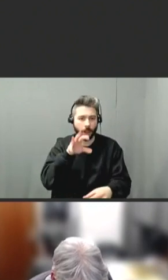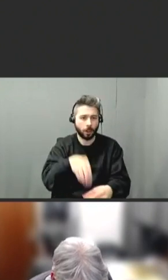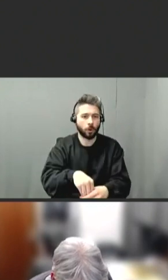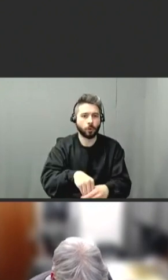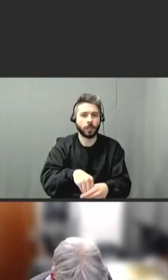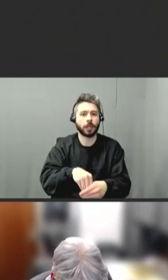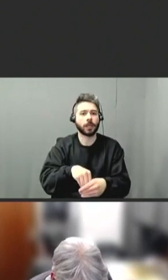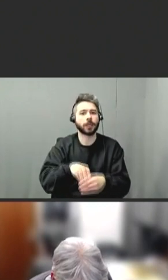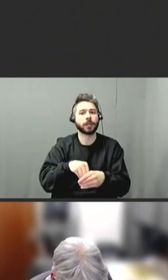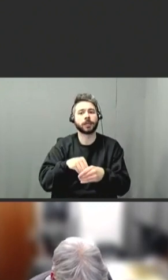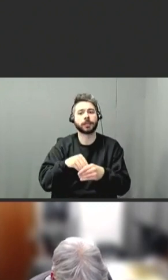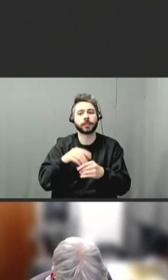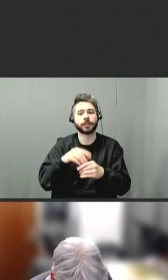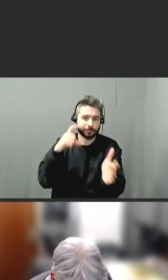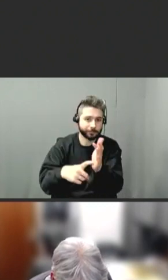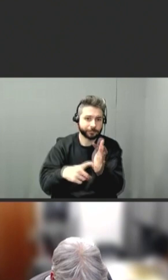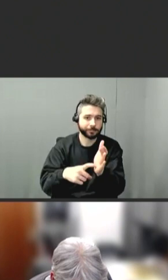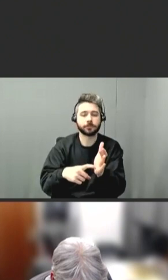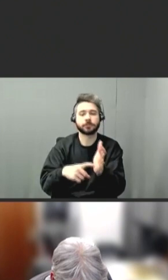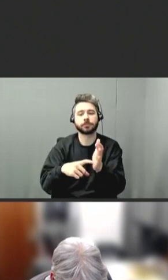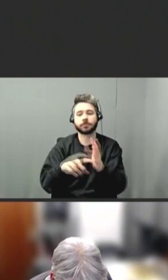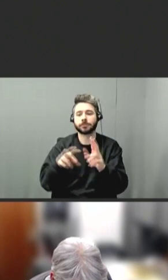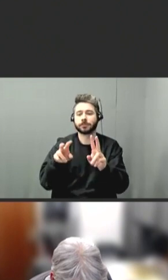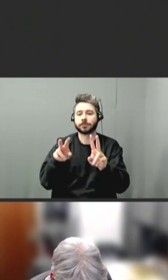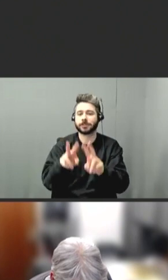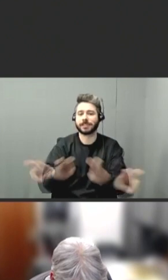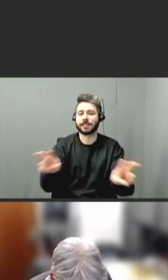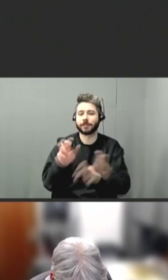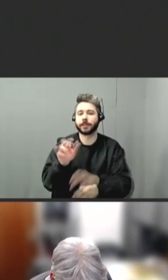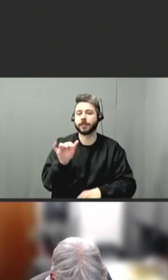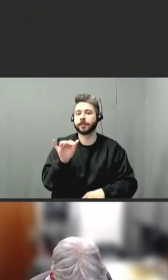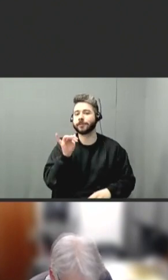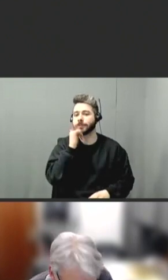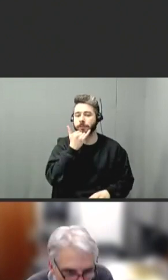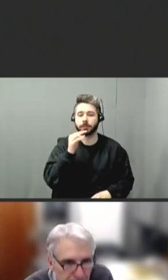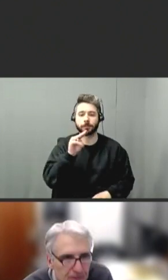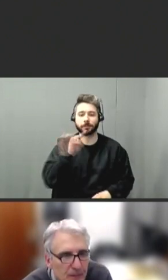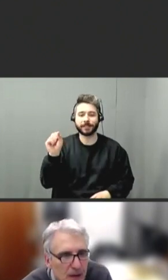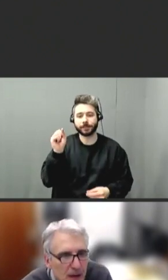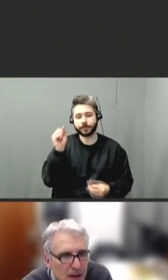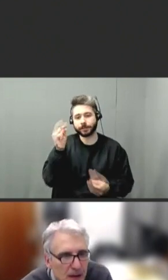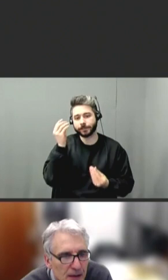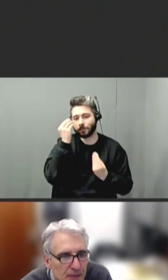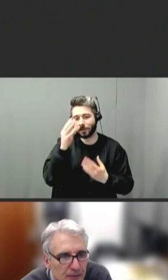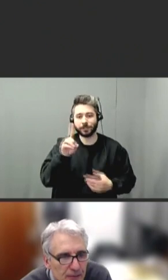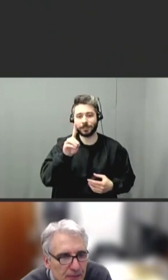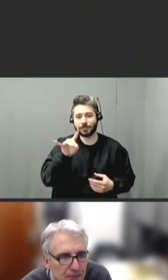detection and assessment of misinformation and disinformation about vaccine safety and